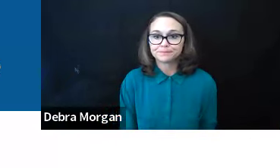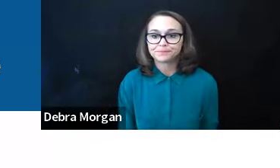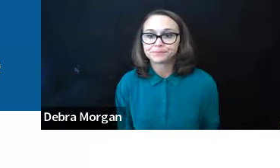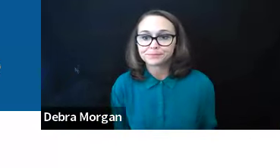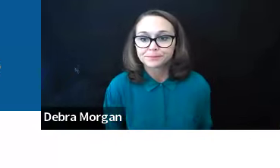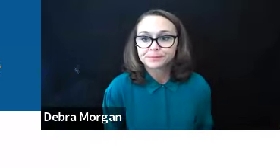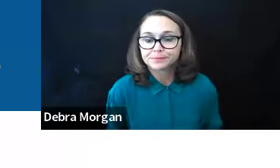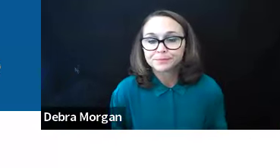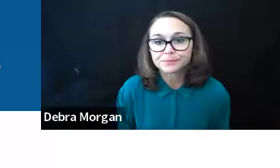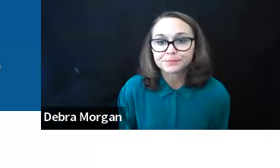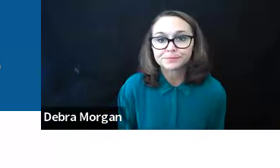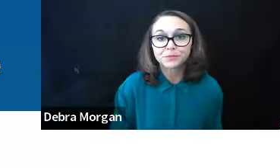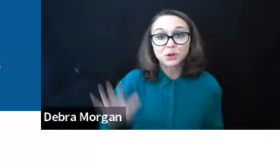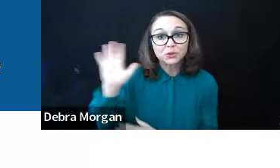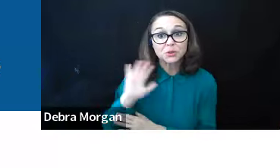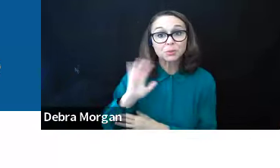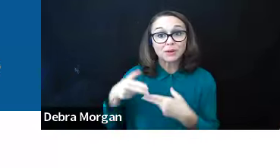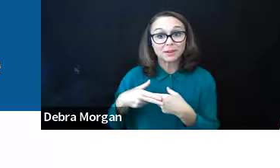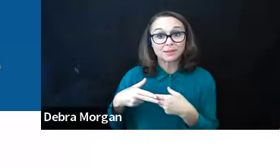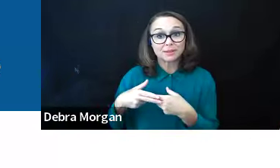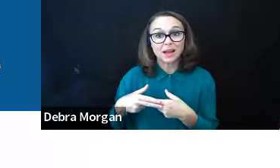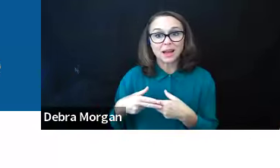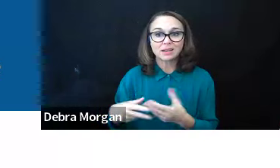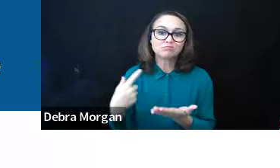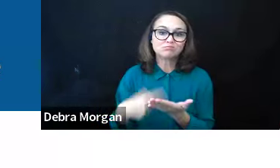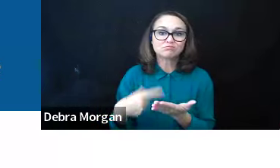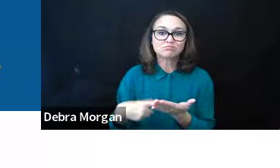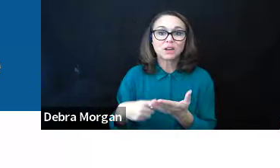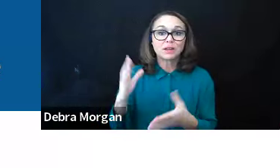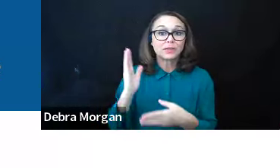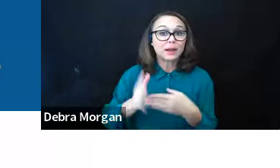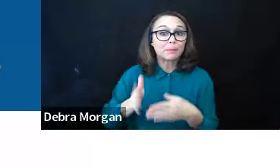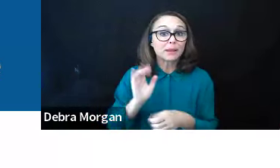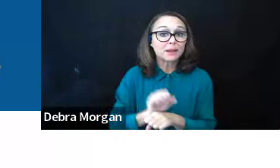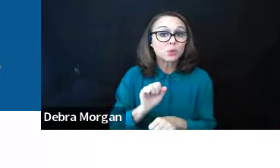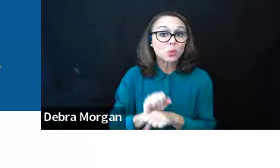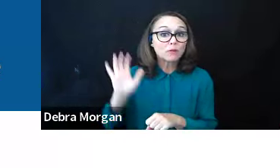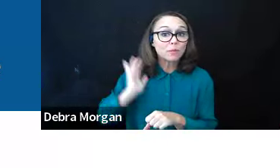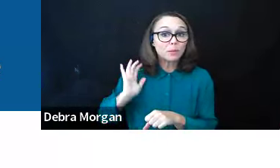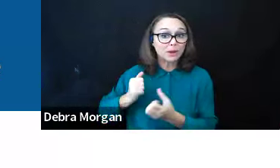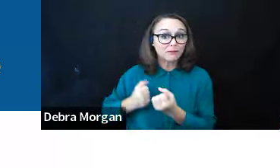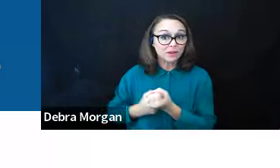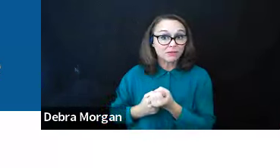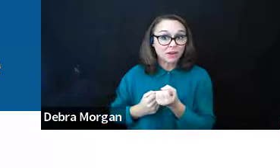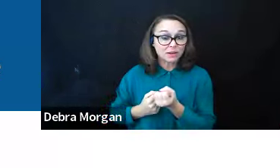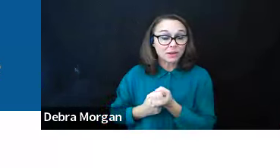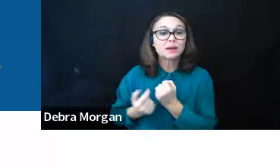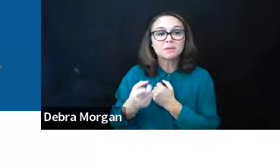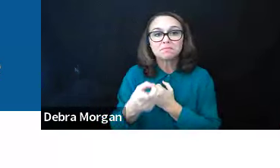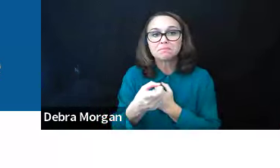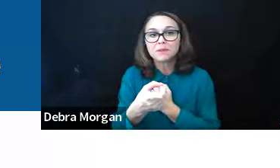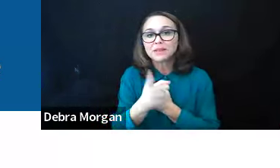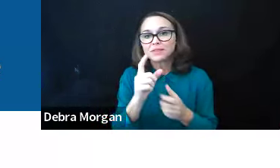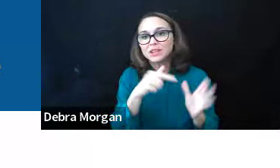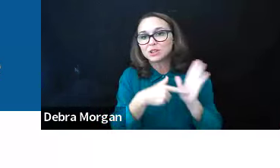in that previous slide I was talking a little bit about the completed work that we did in previous funding. And this slide is showing what we're actively working on now with our